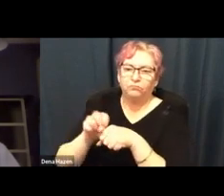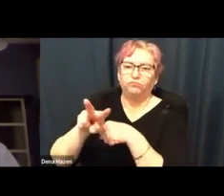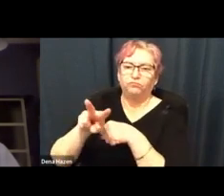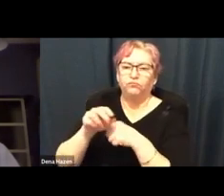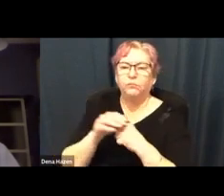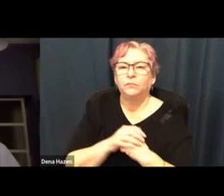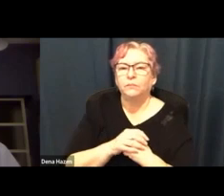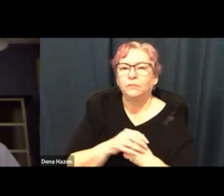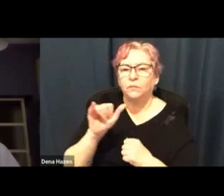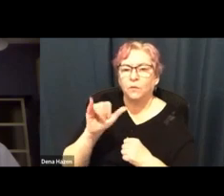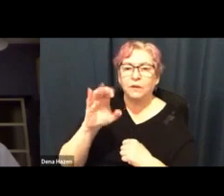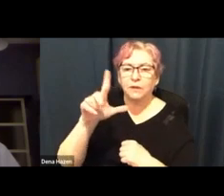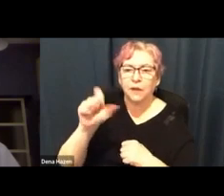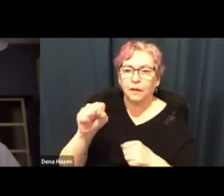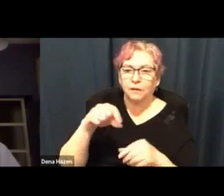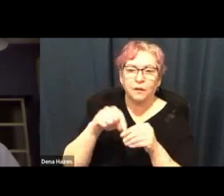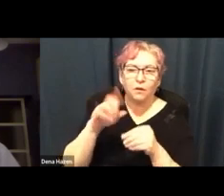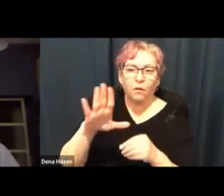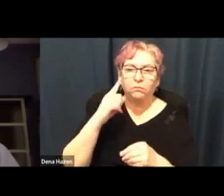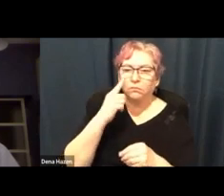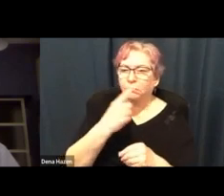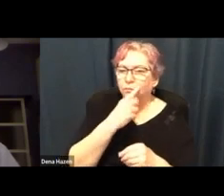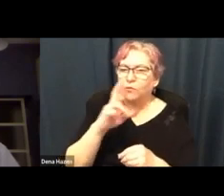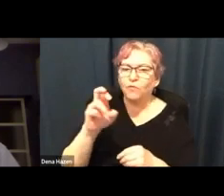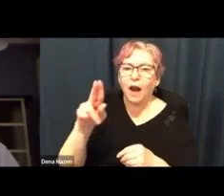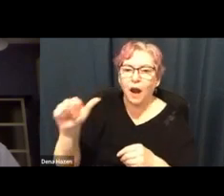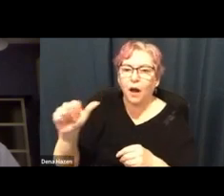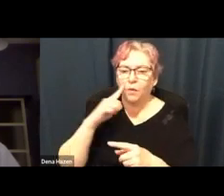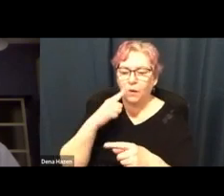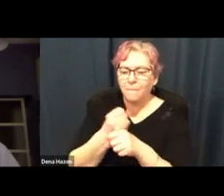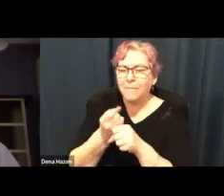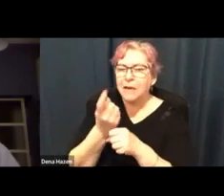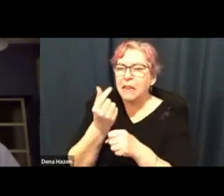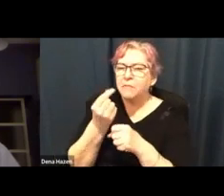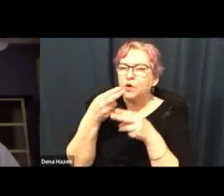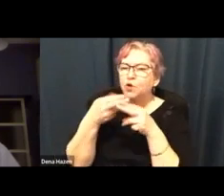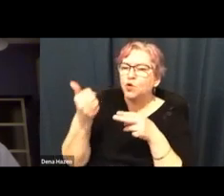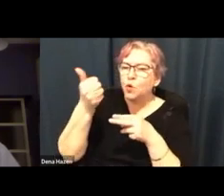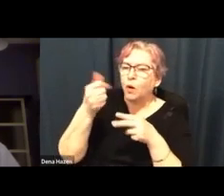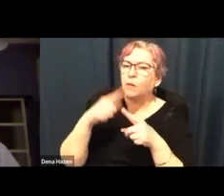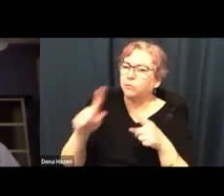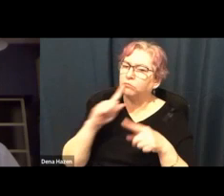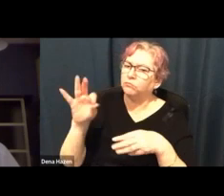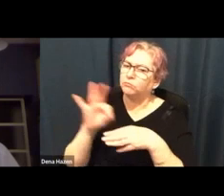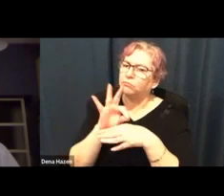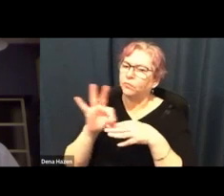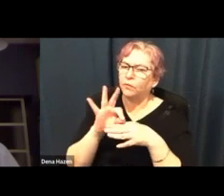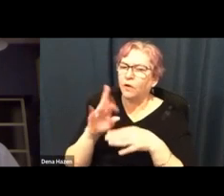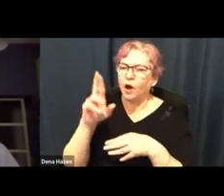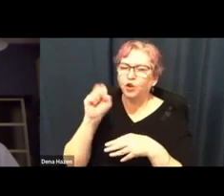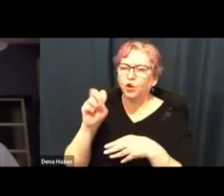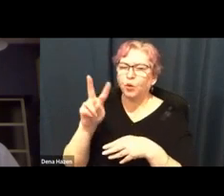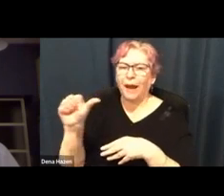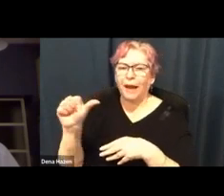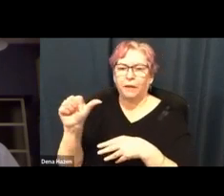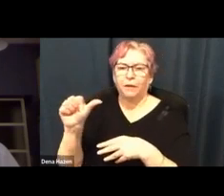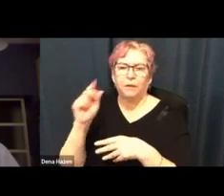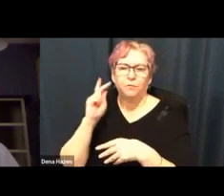The cells in the retina can then produce a slightly shorter but functional USH2A protein.